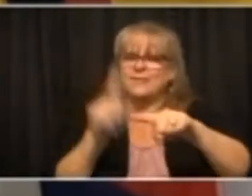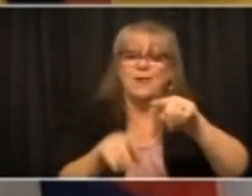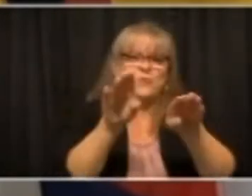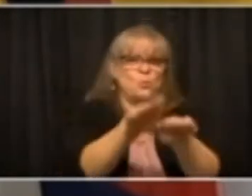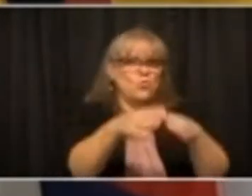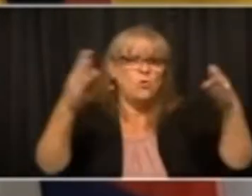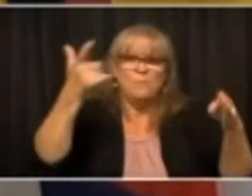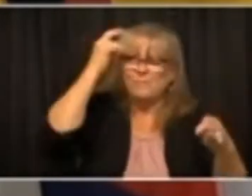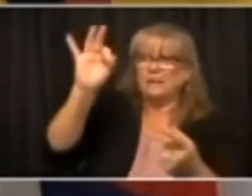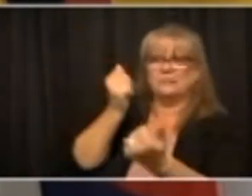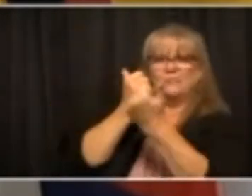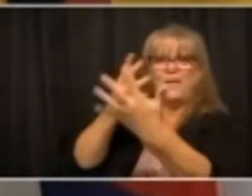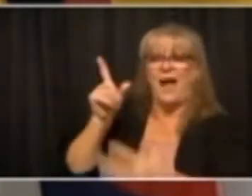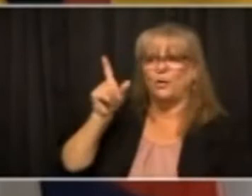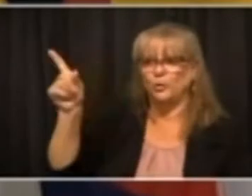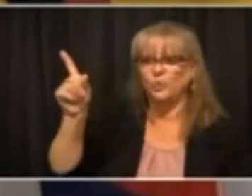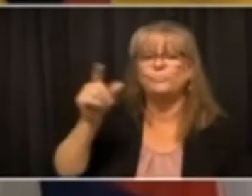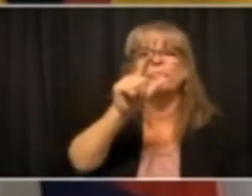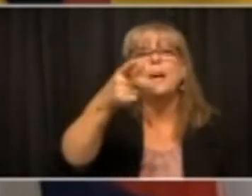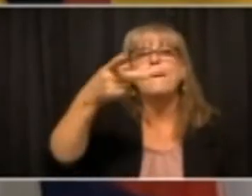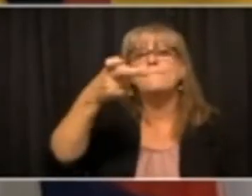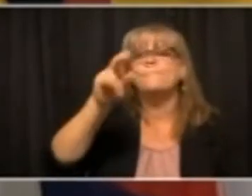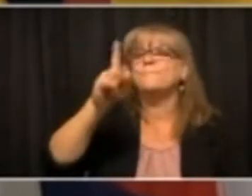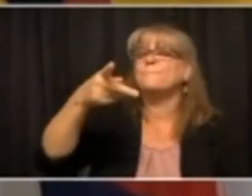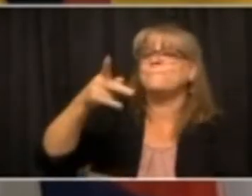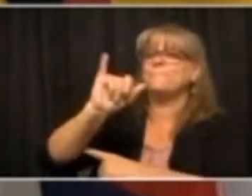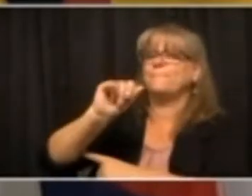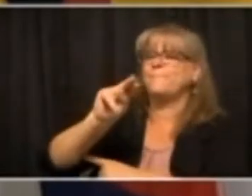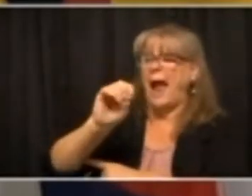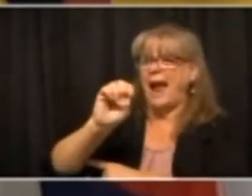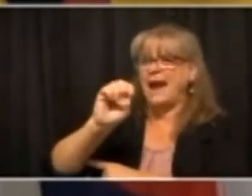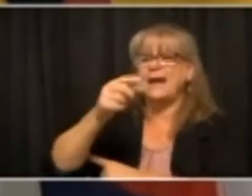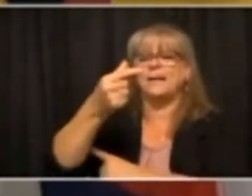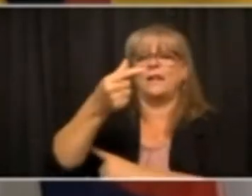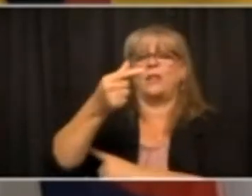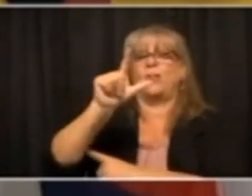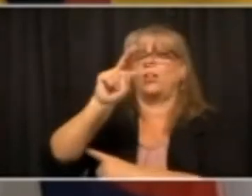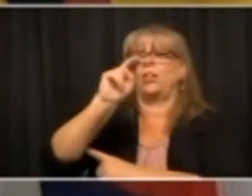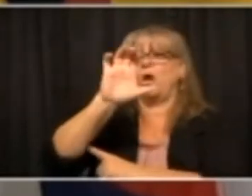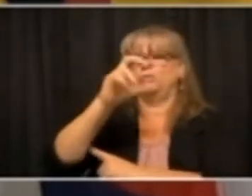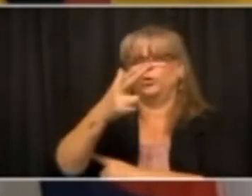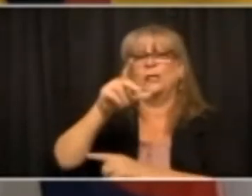amount of growth last week as of monday over 86 000 acres